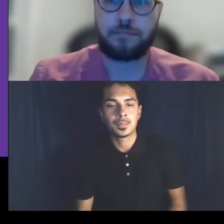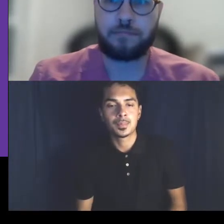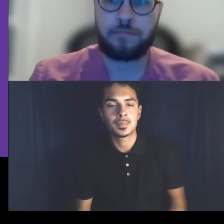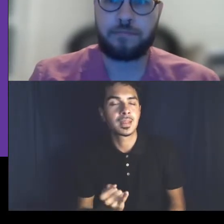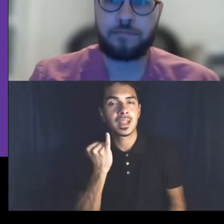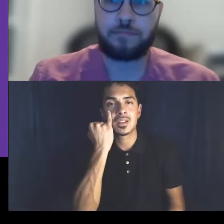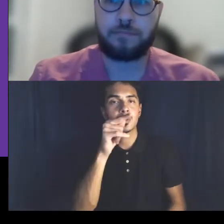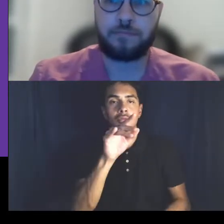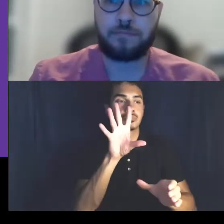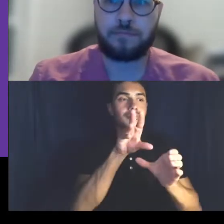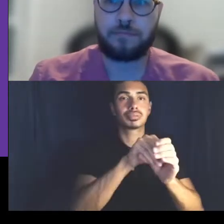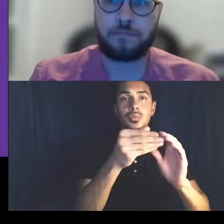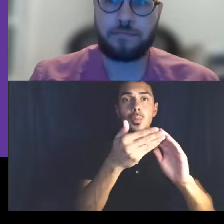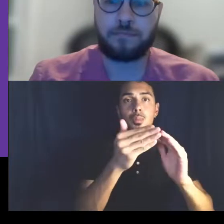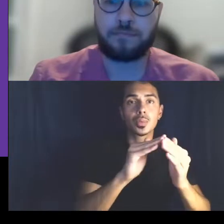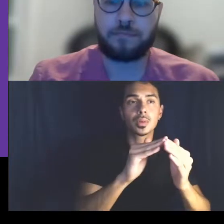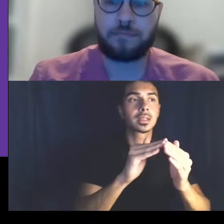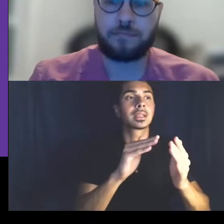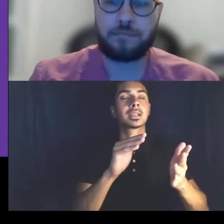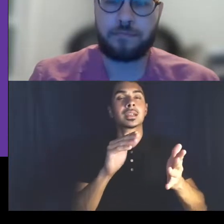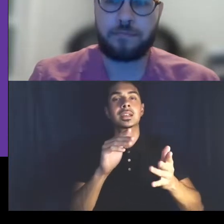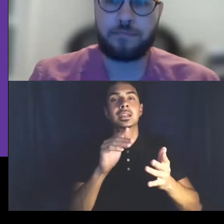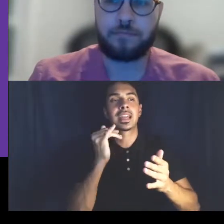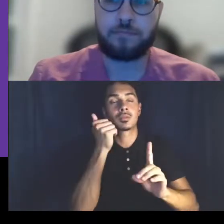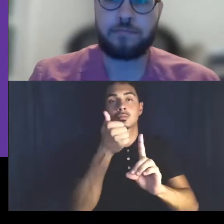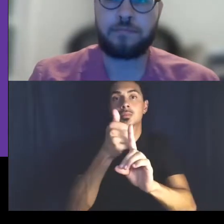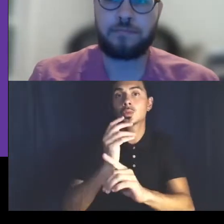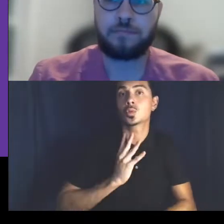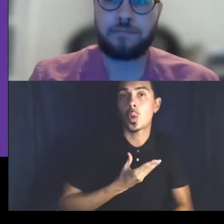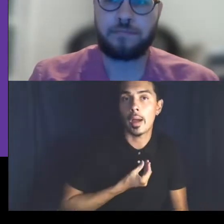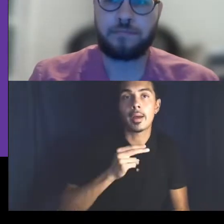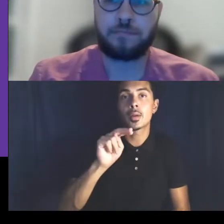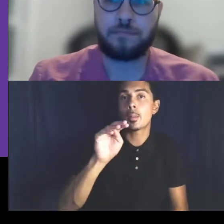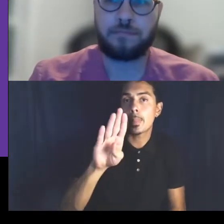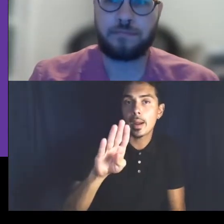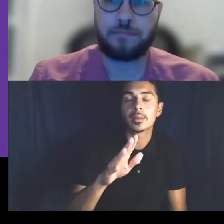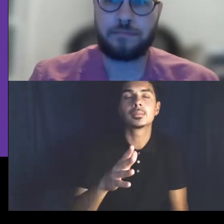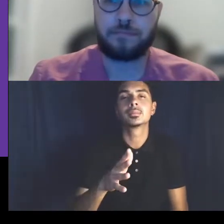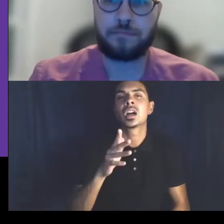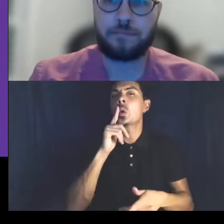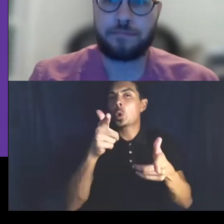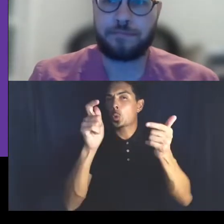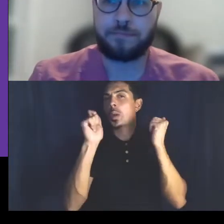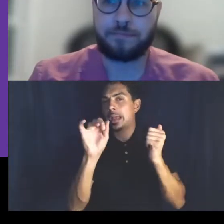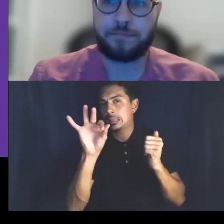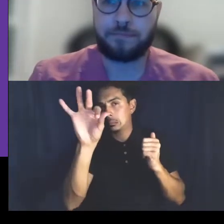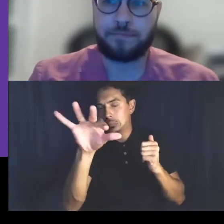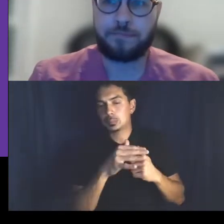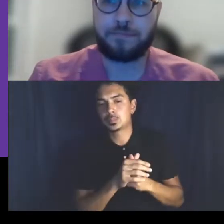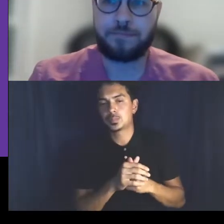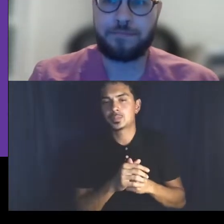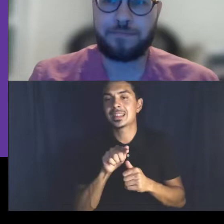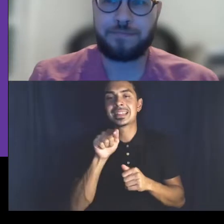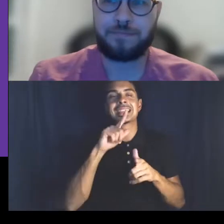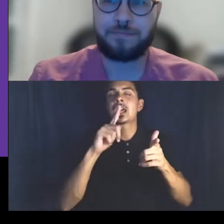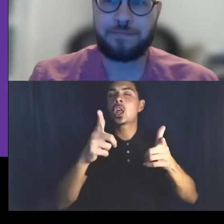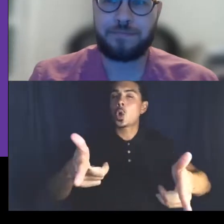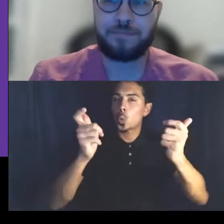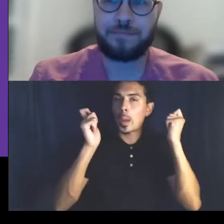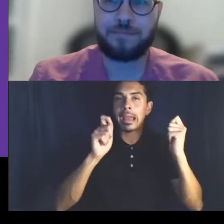that's on this call and also trans and nonbinary. I do wanna note real quick that this is the quick and dirty version of it.